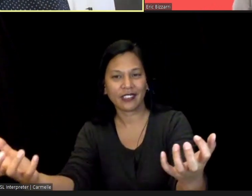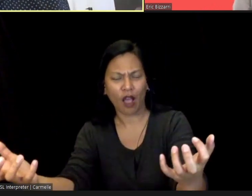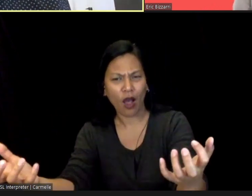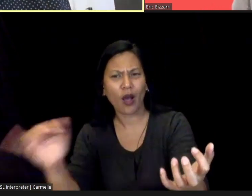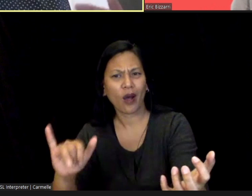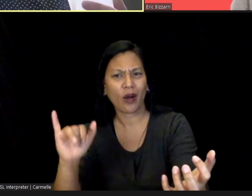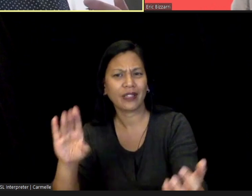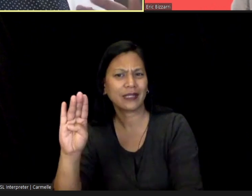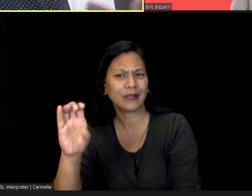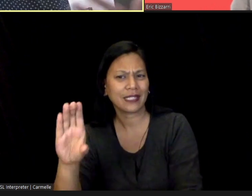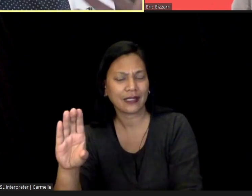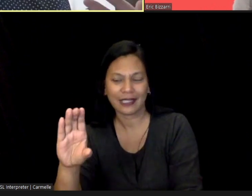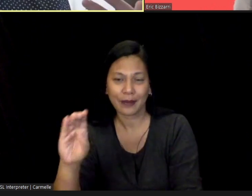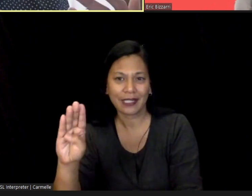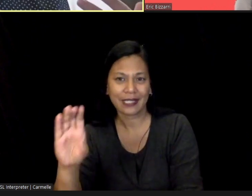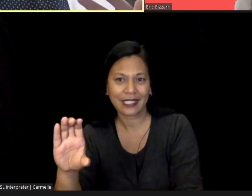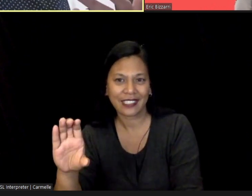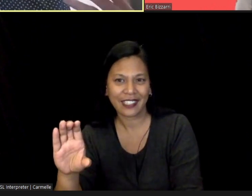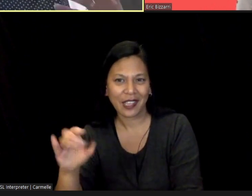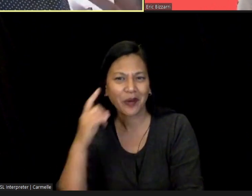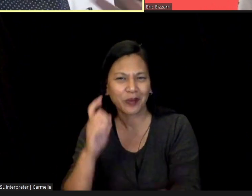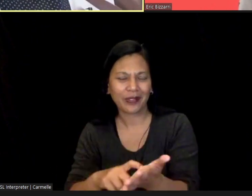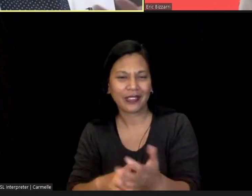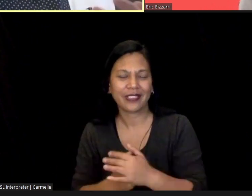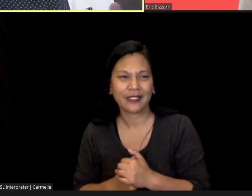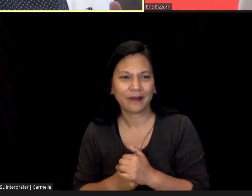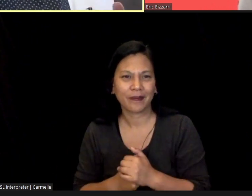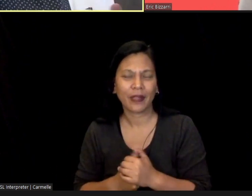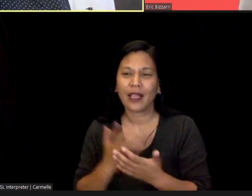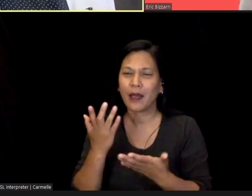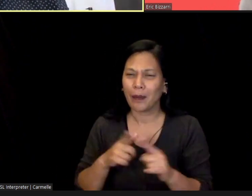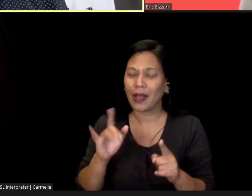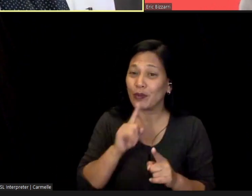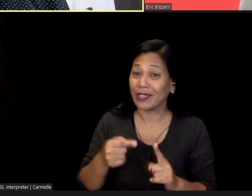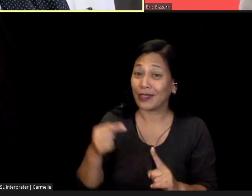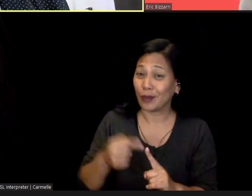helps, but it's more being attached to at the end of the day. I think this is what the CMF is trying to get across.